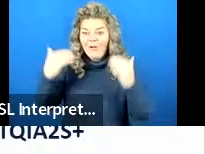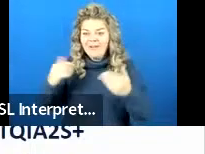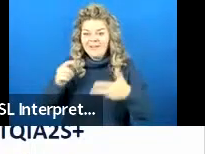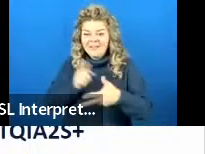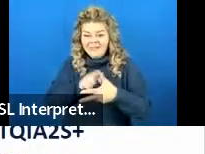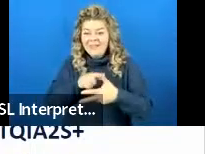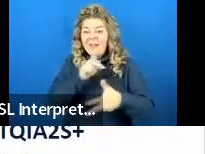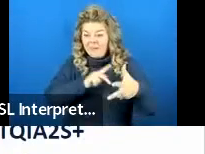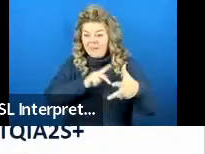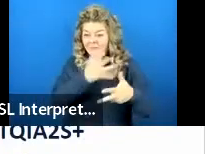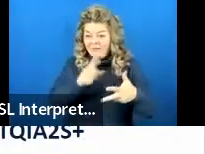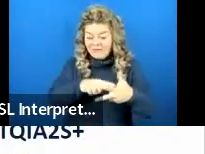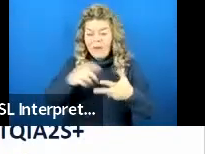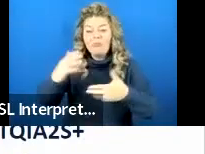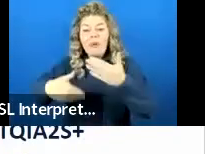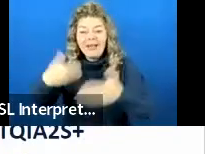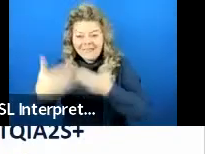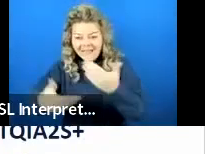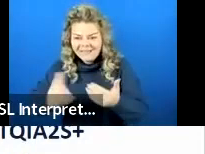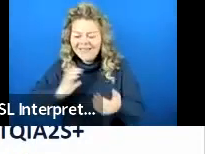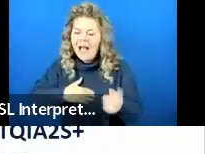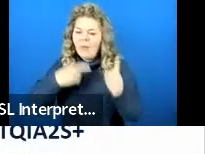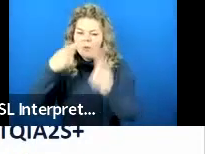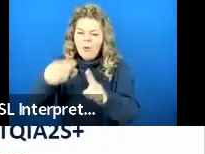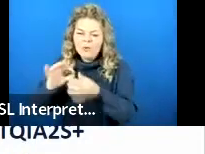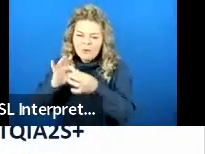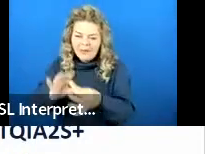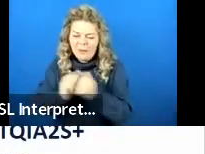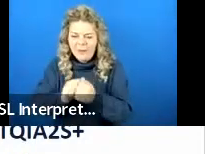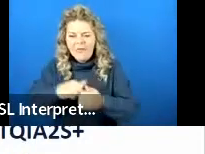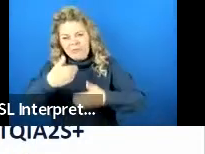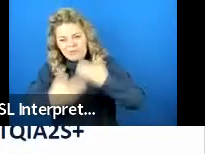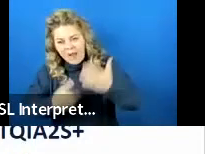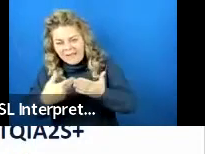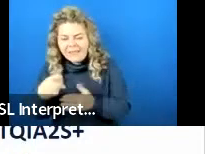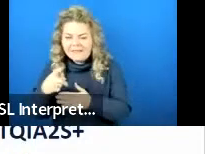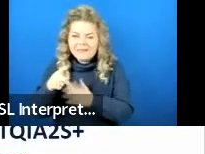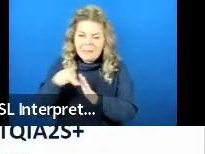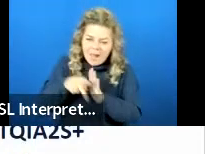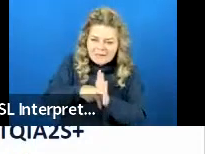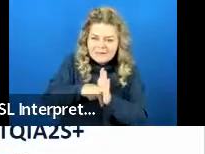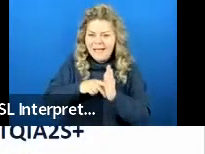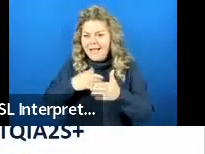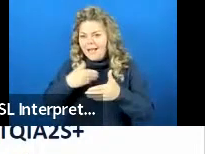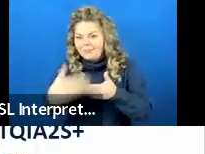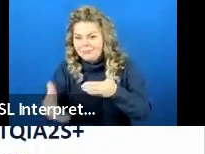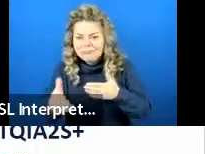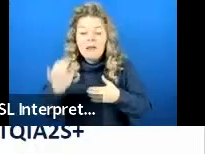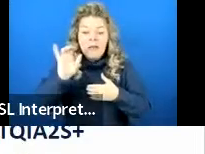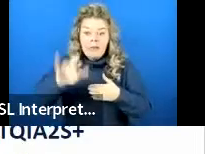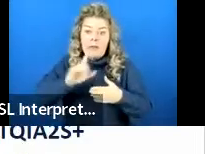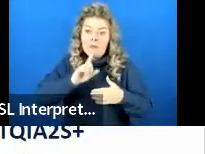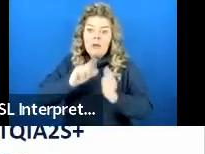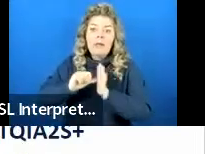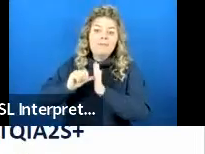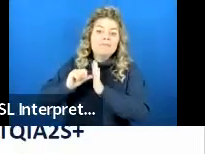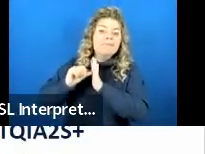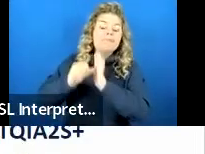Process goals reflect our efforts related to processes, procedures, and policies that promote equitable access